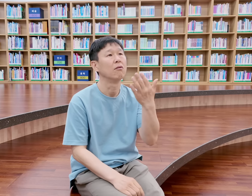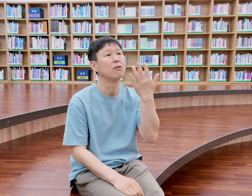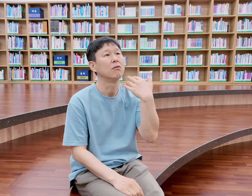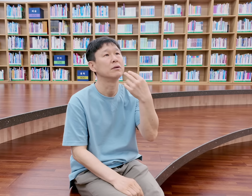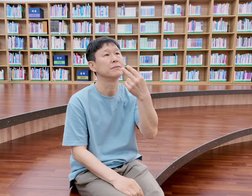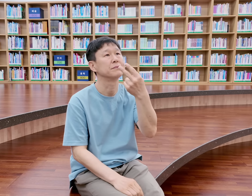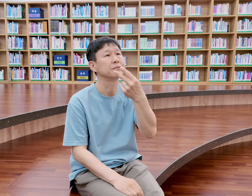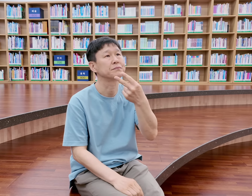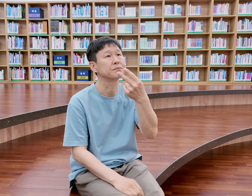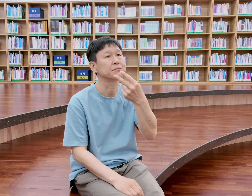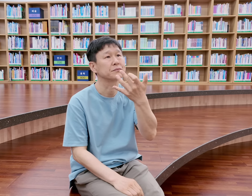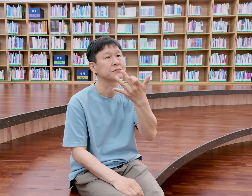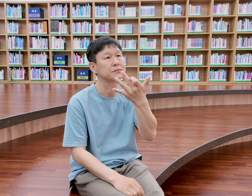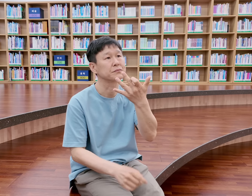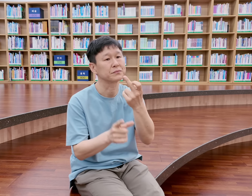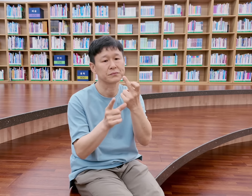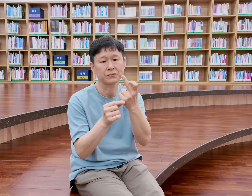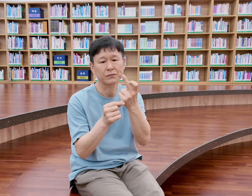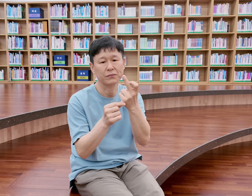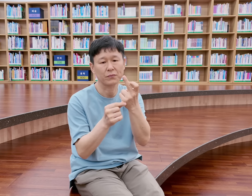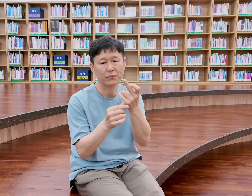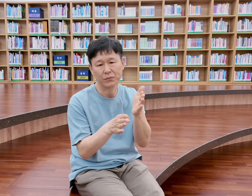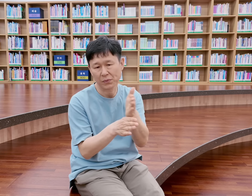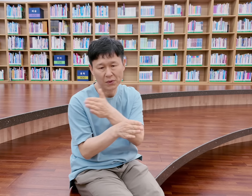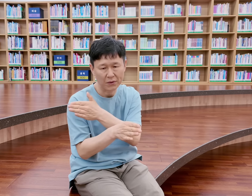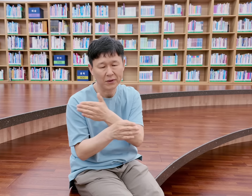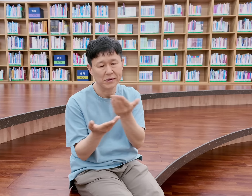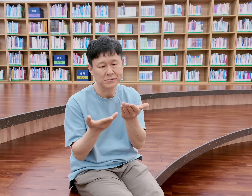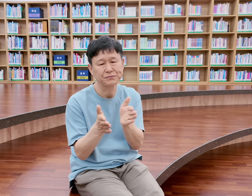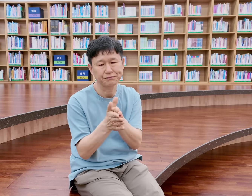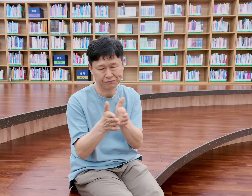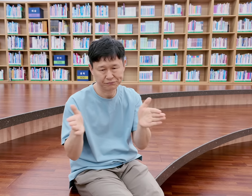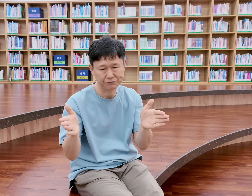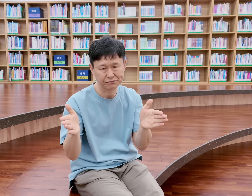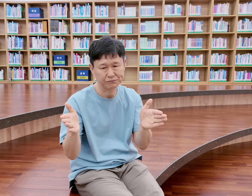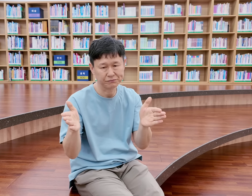Yes, I started working in December 2019.